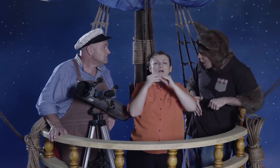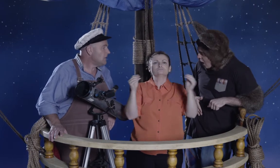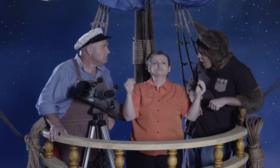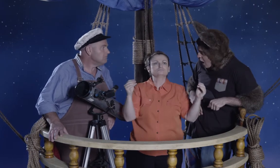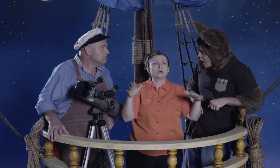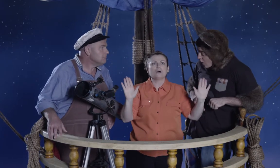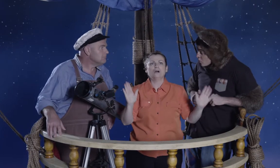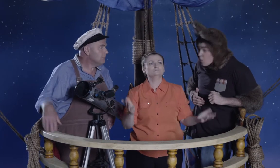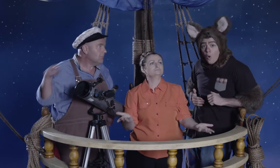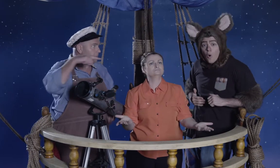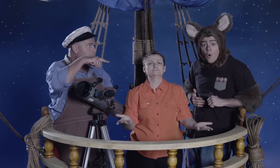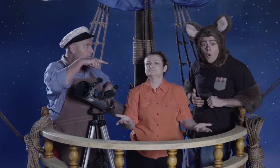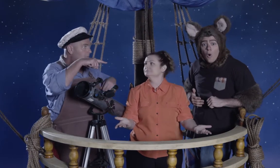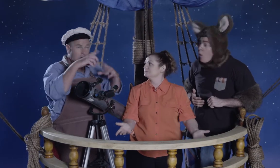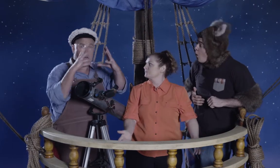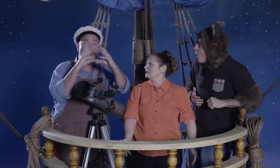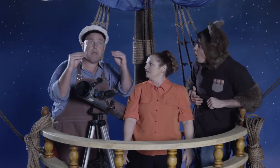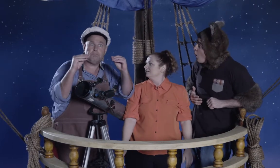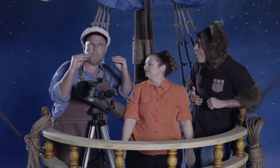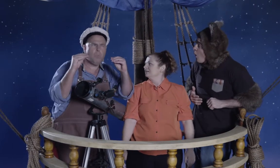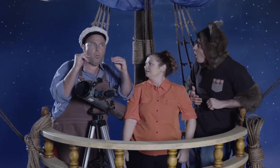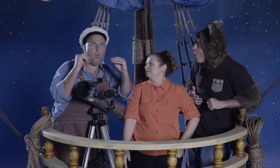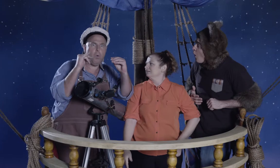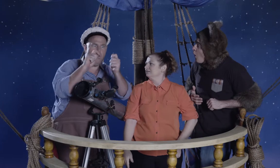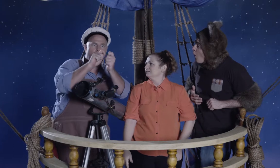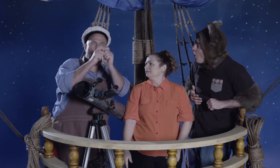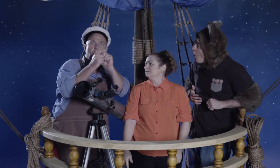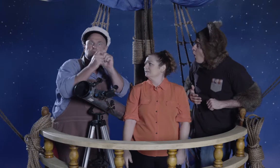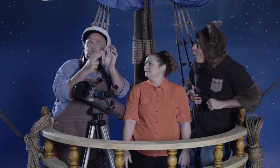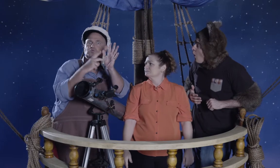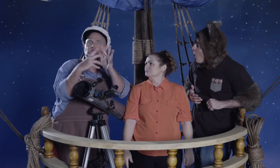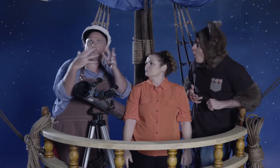And then it goes away. Actually, it becomes the new moon.